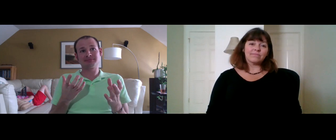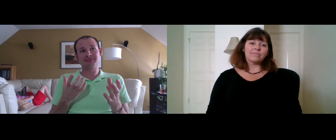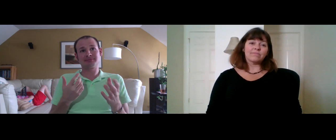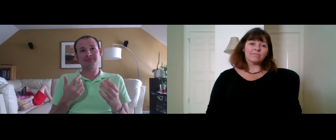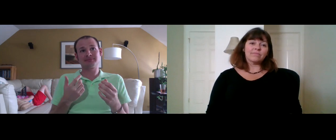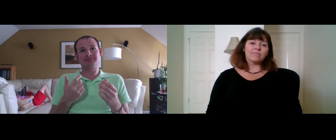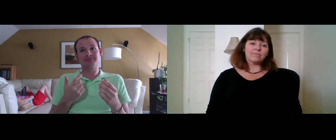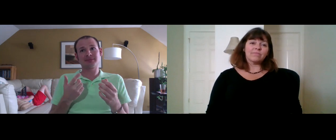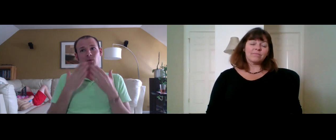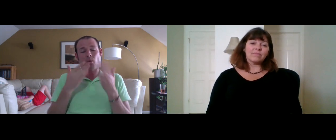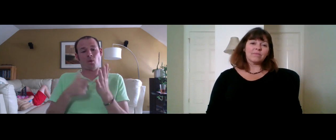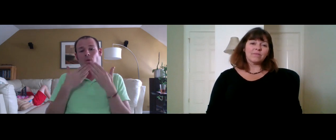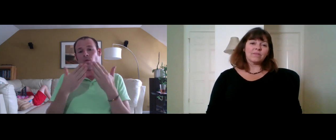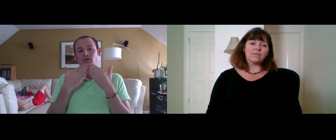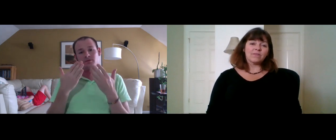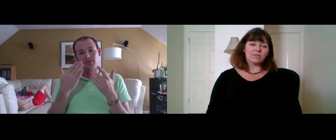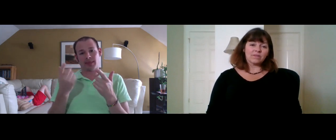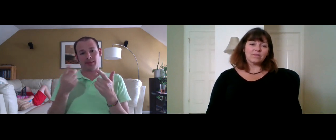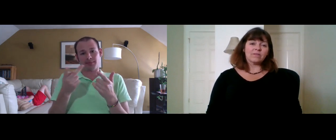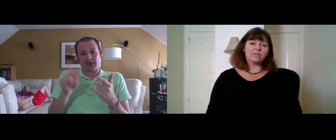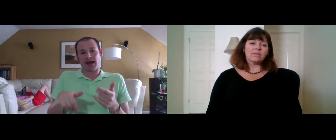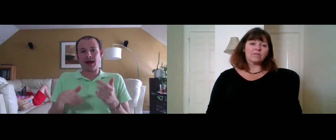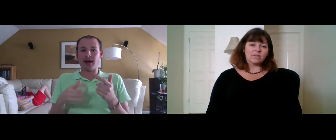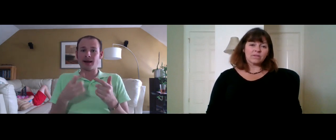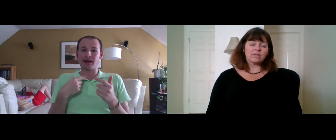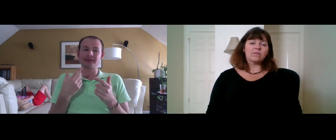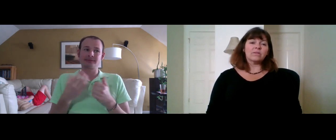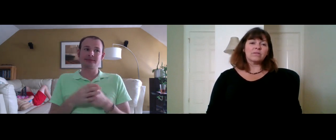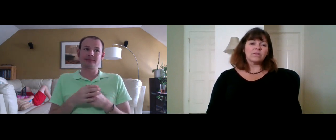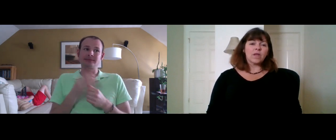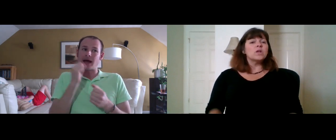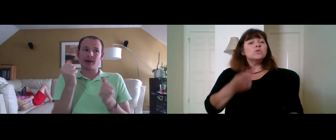they did a lot I'm really grateful to them for that. Not many...